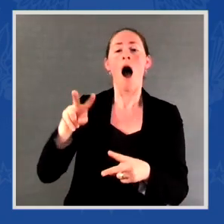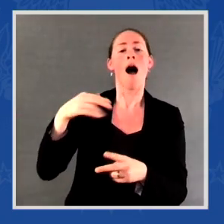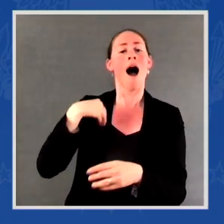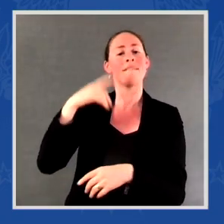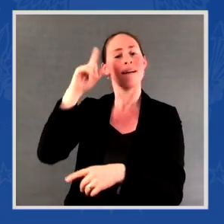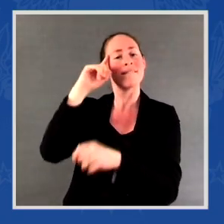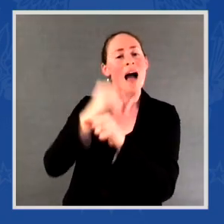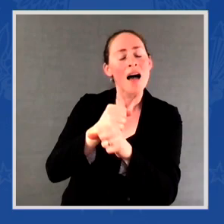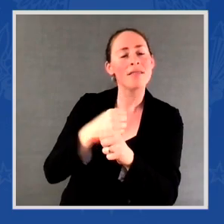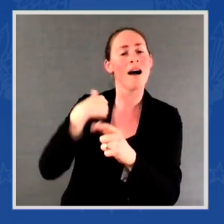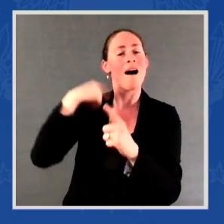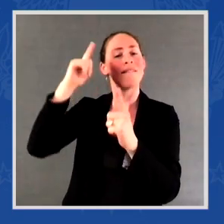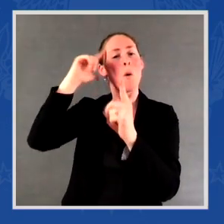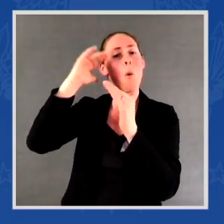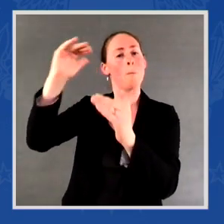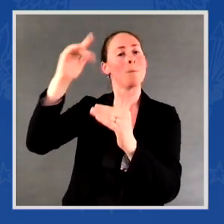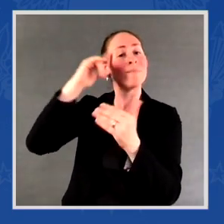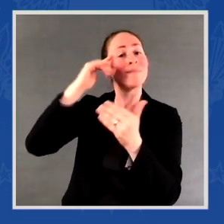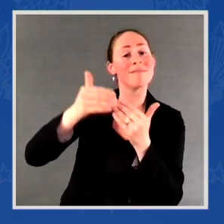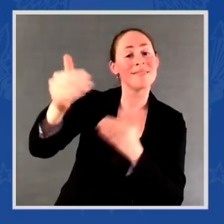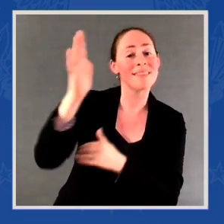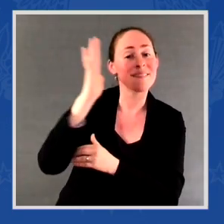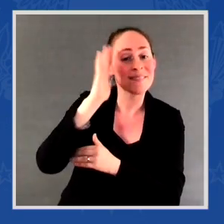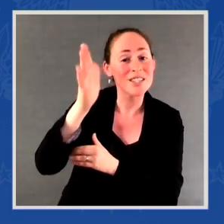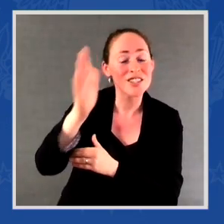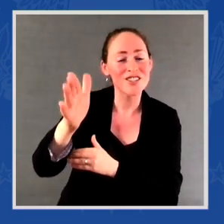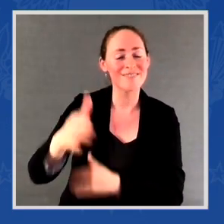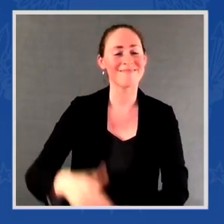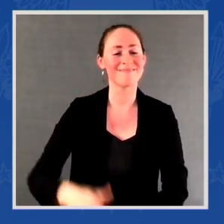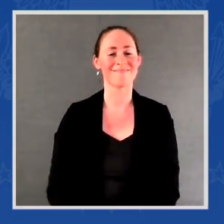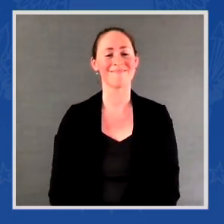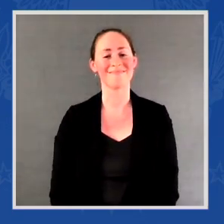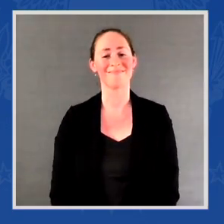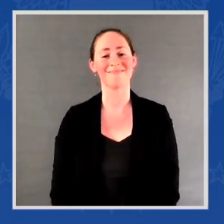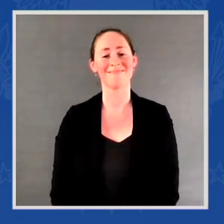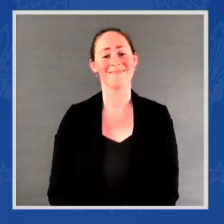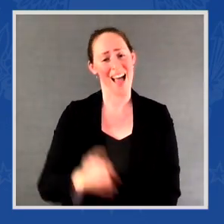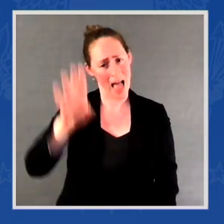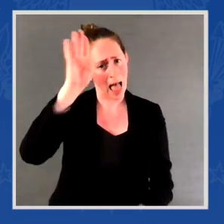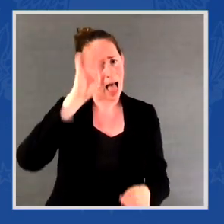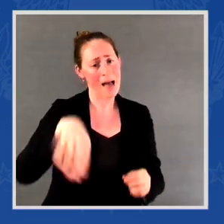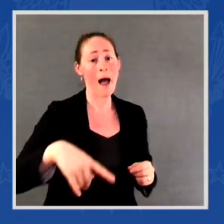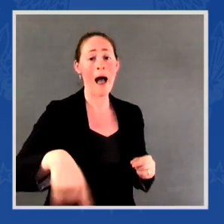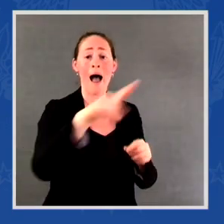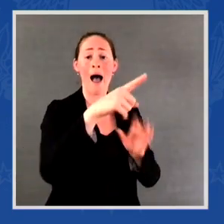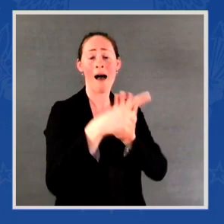I've been unfairly criticized for being optimistic. I've been fairly criticized